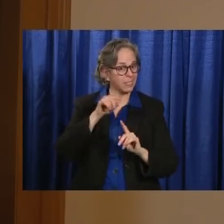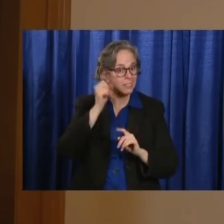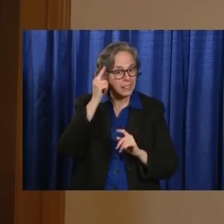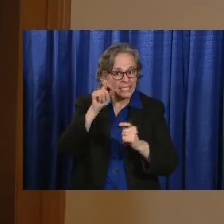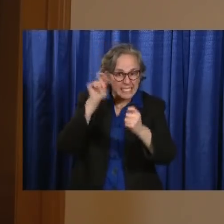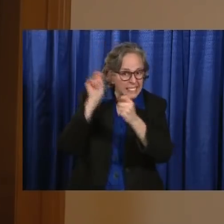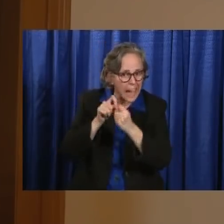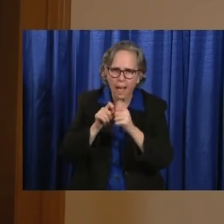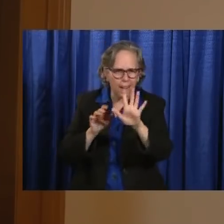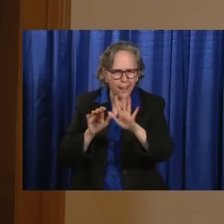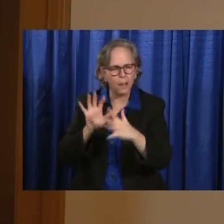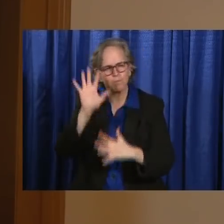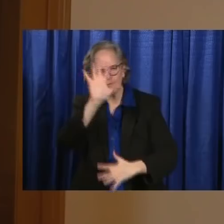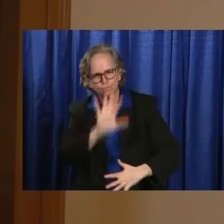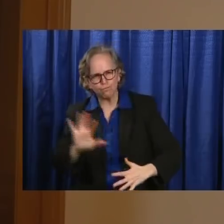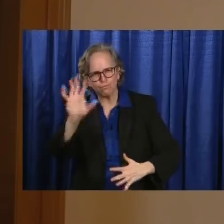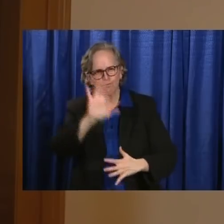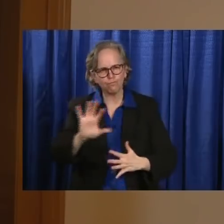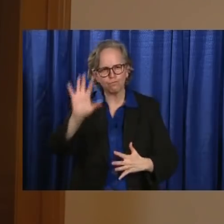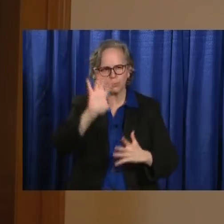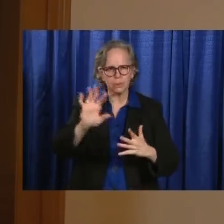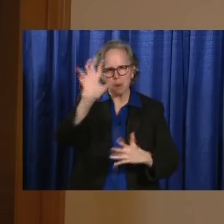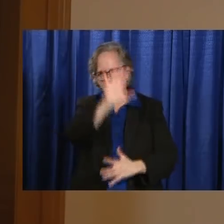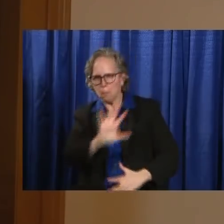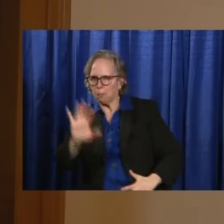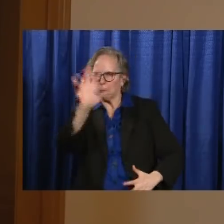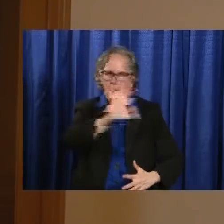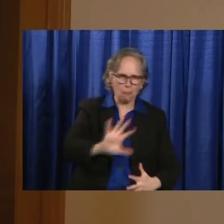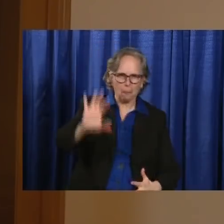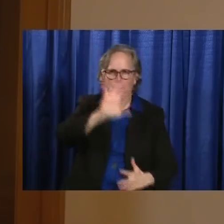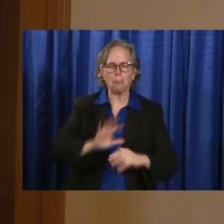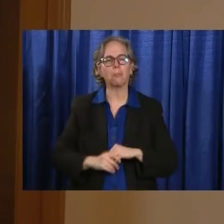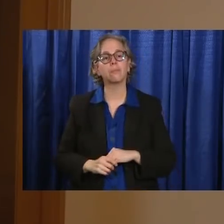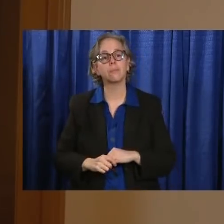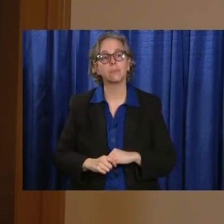OF OUR DATA ON HOW SOCIAL DISTANCING IS WORKING.